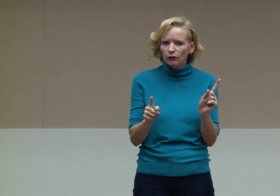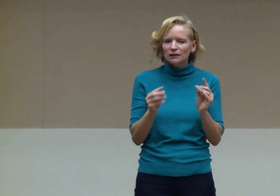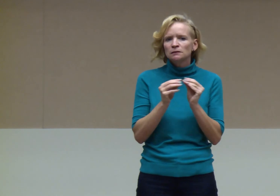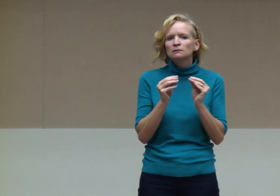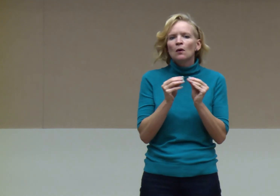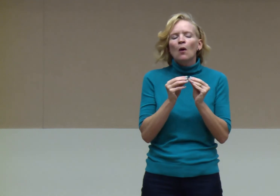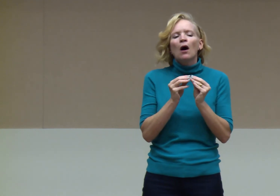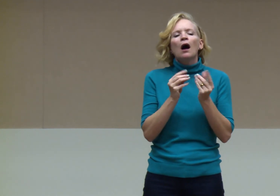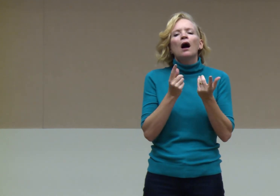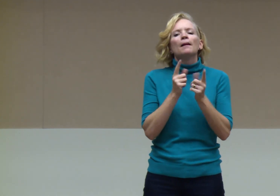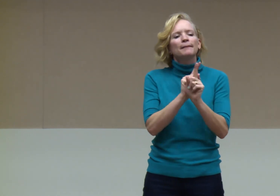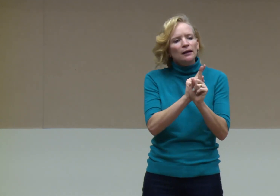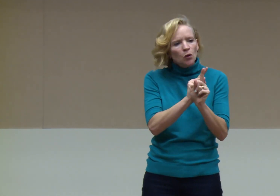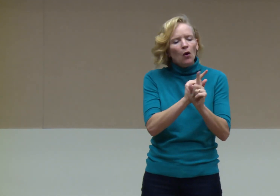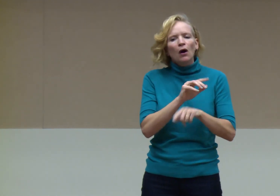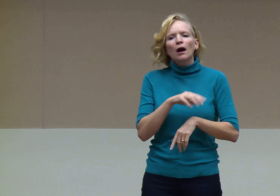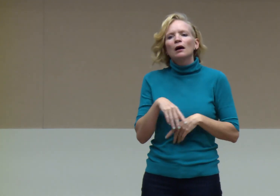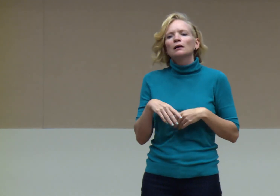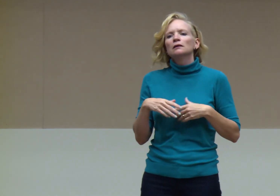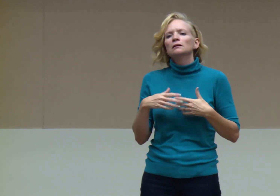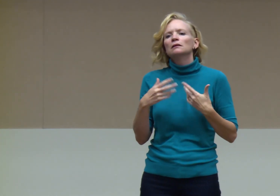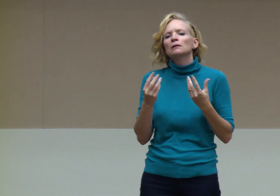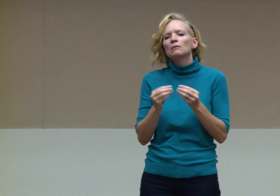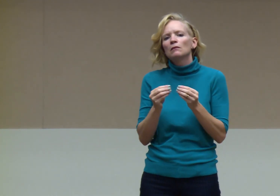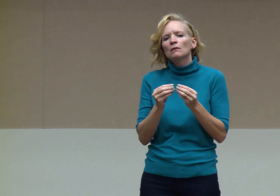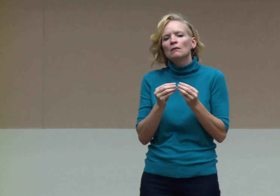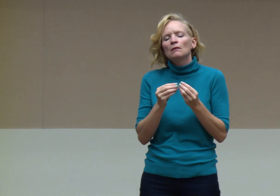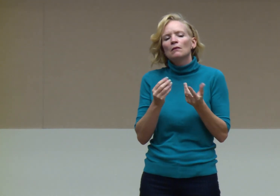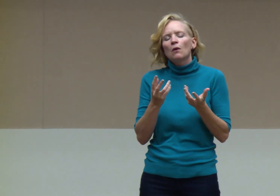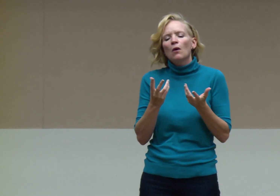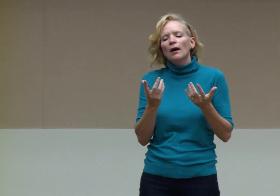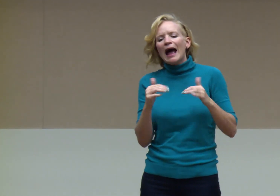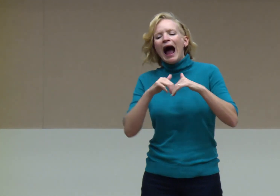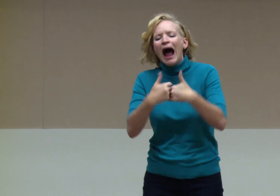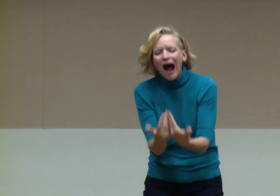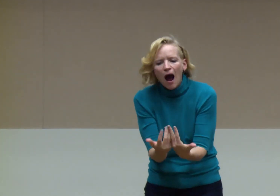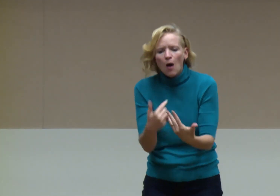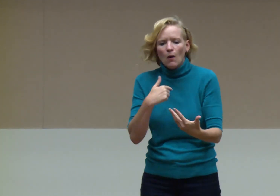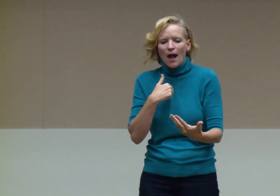and he explained that we want to see more about mentoring experience